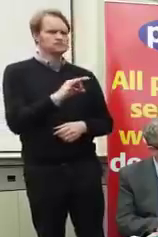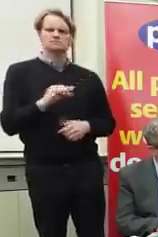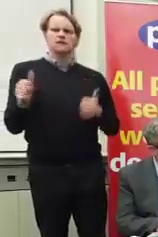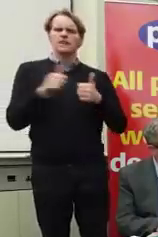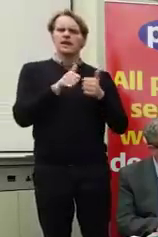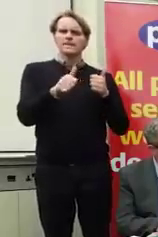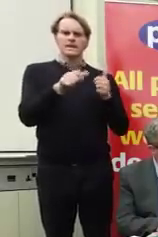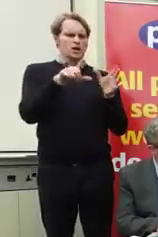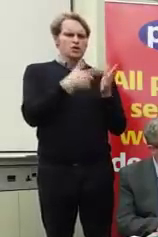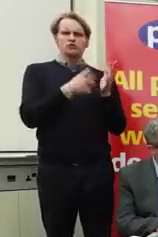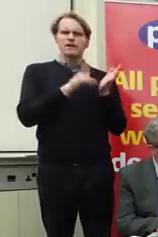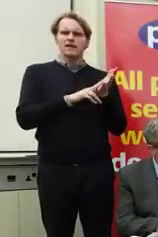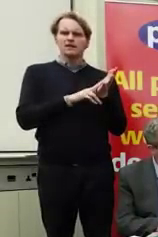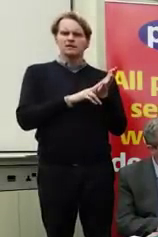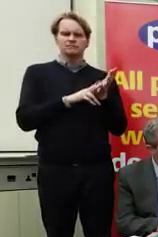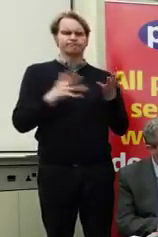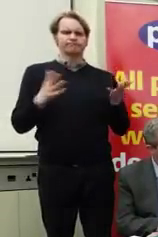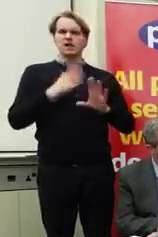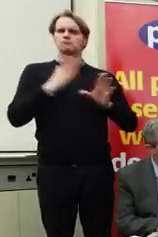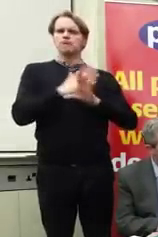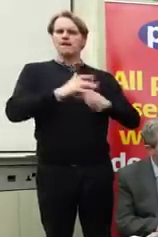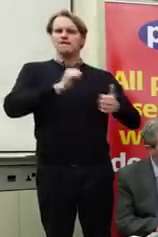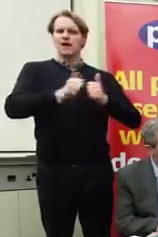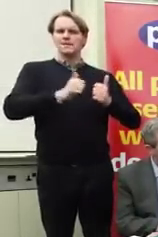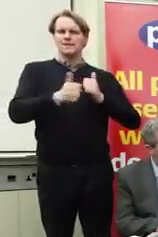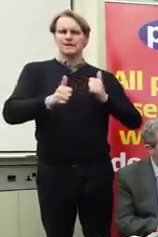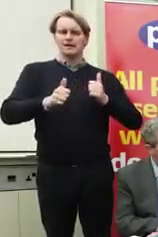privatisation of public services is recklessly out of control - what would a